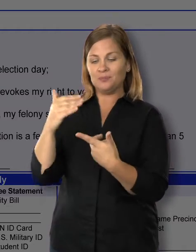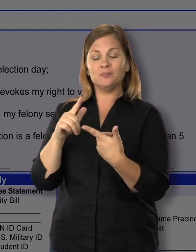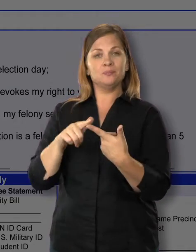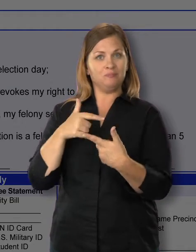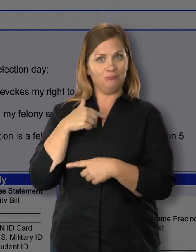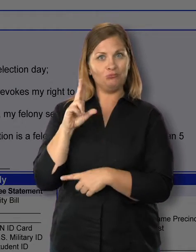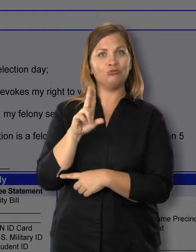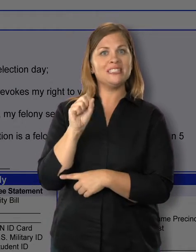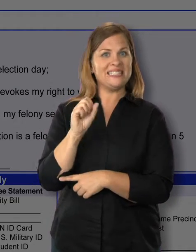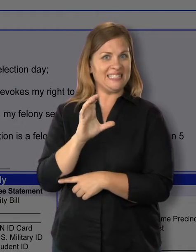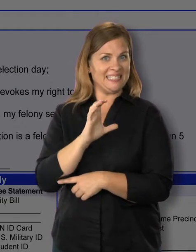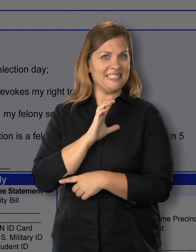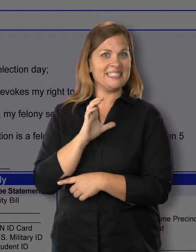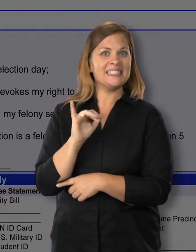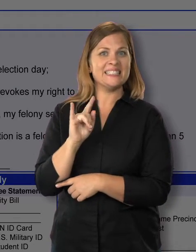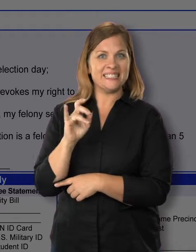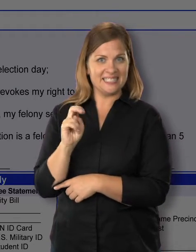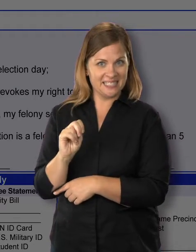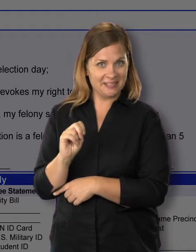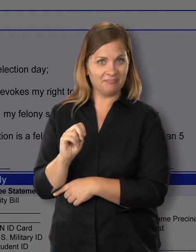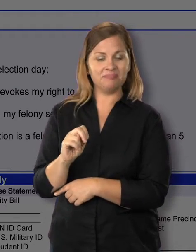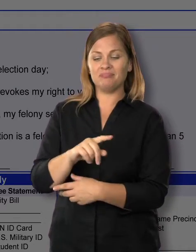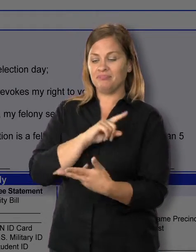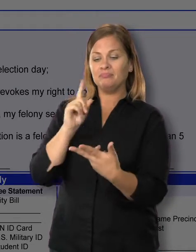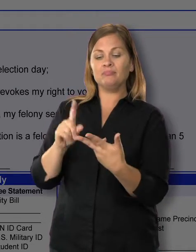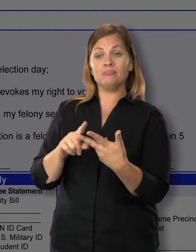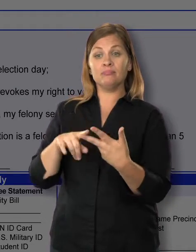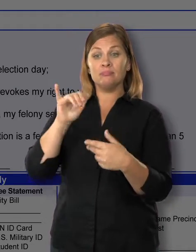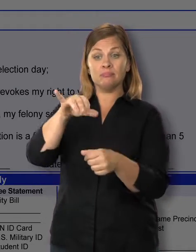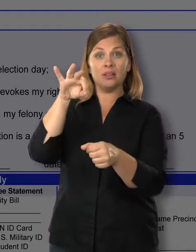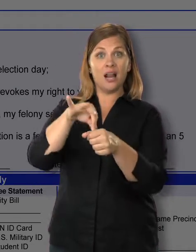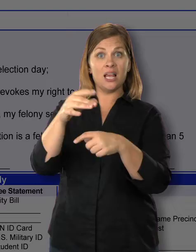It says I certify that I: